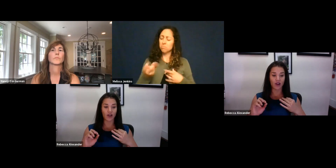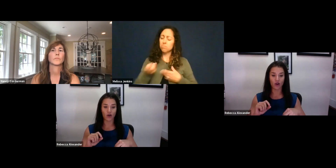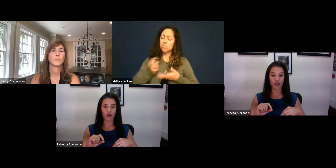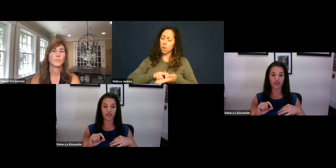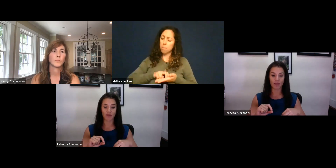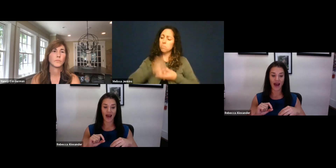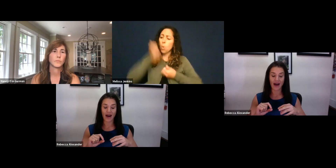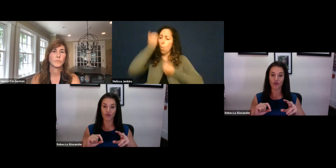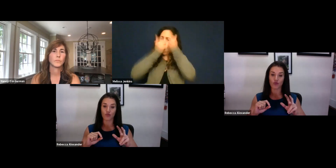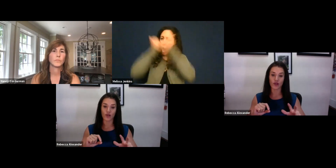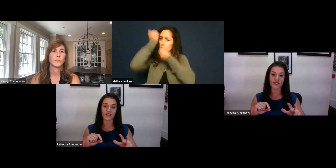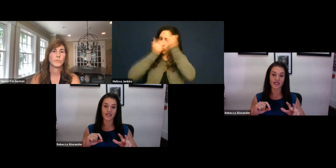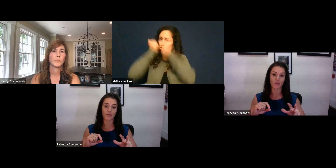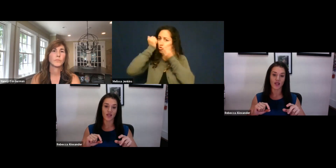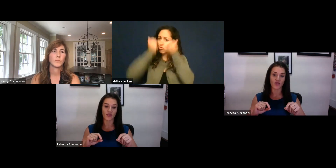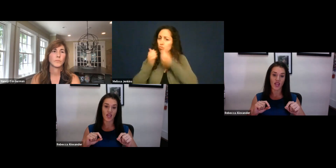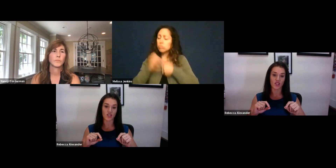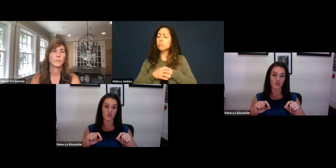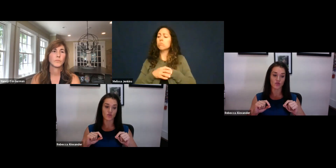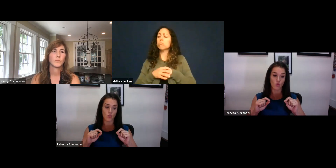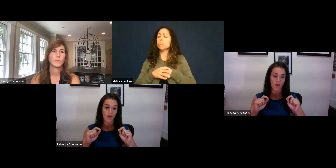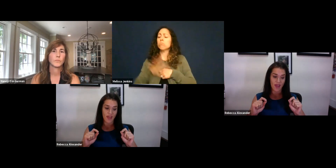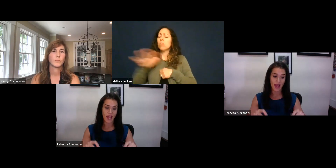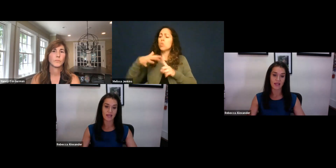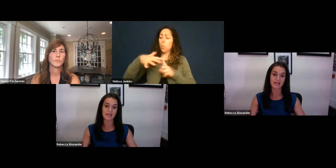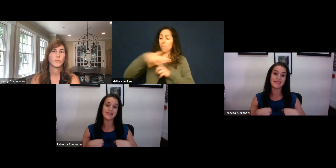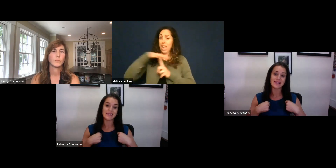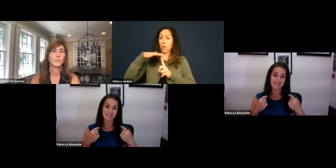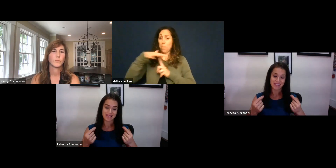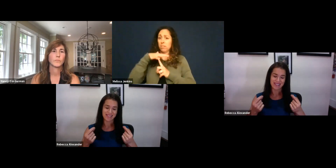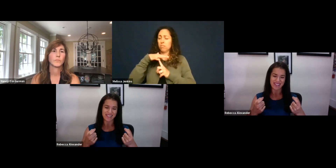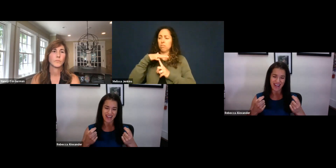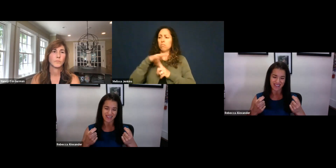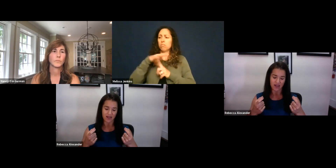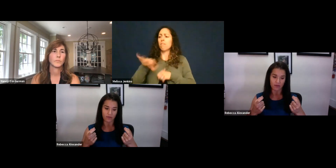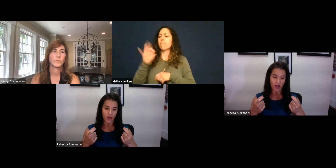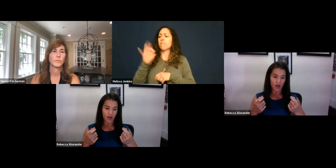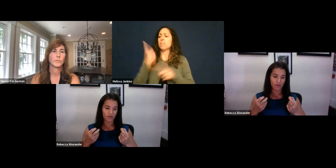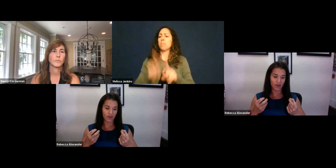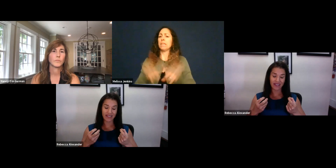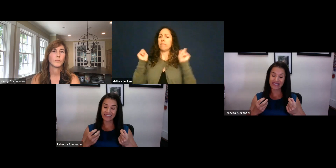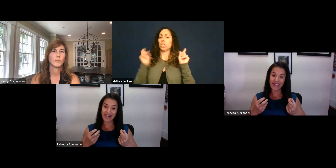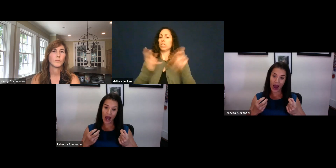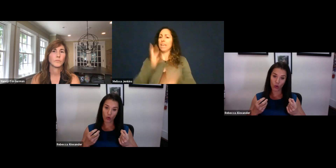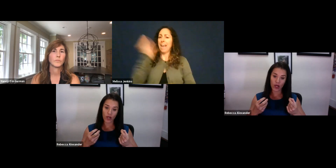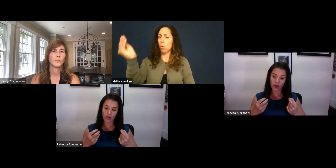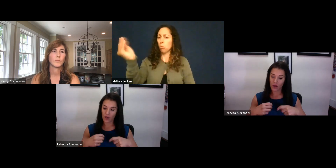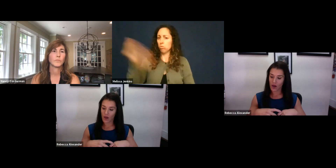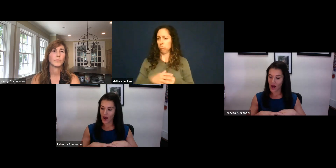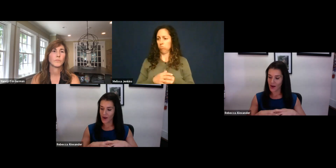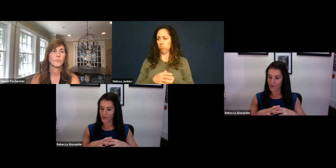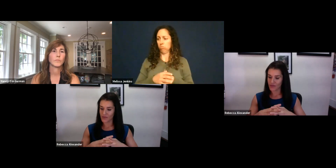I encourage them to have three steps that they use when they get in these states of feeling down